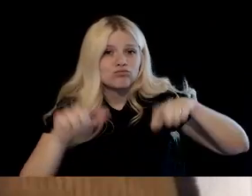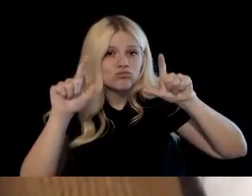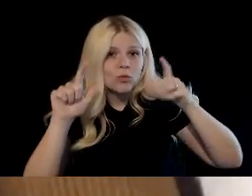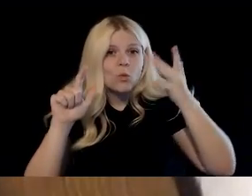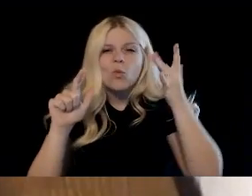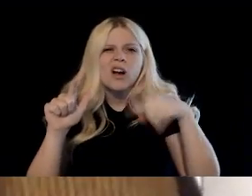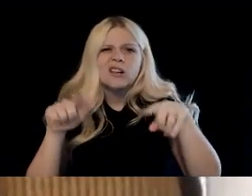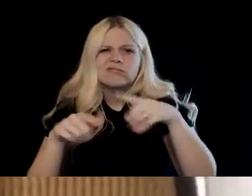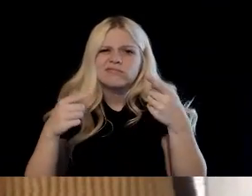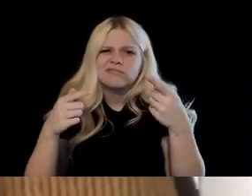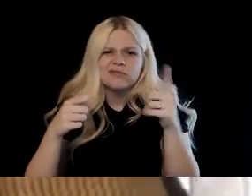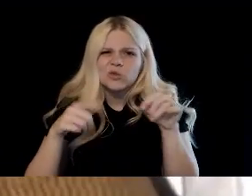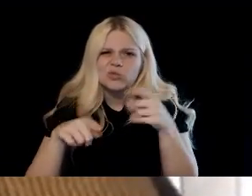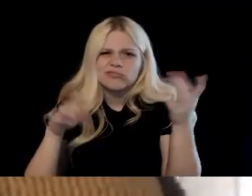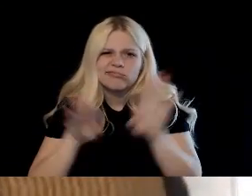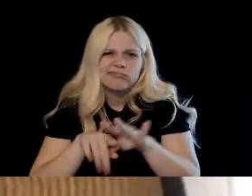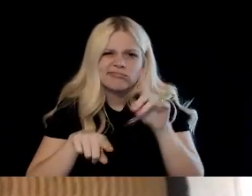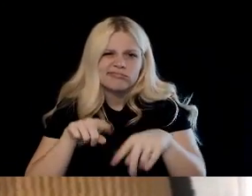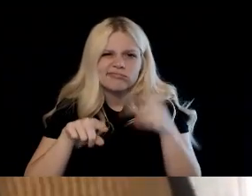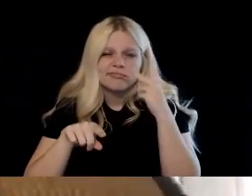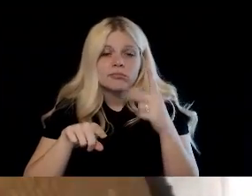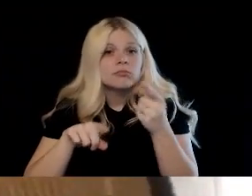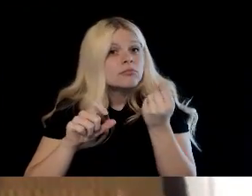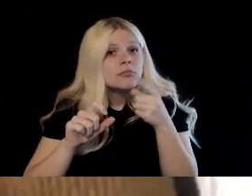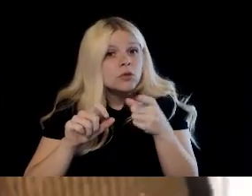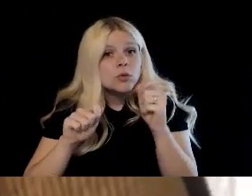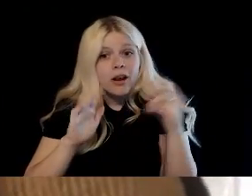can go back and find them on Facebook. We're doing everything from food